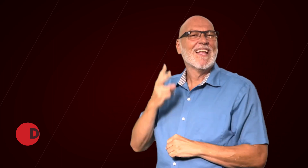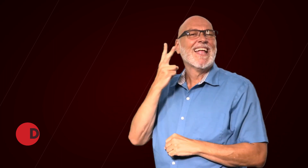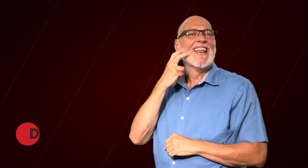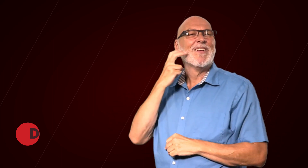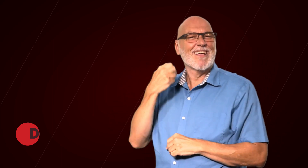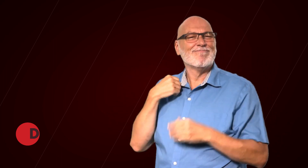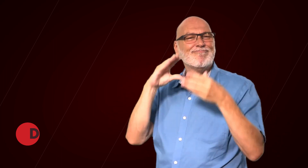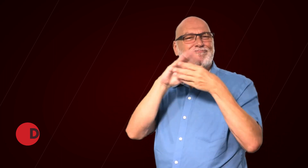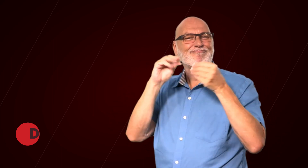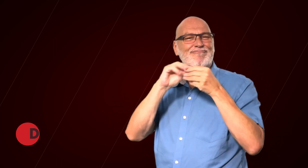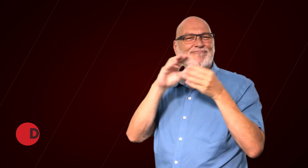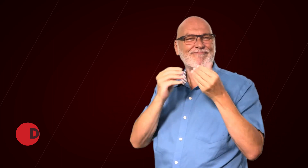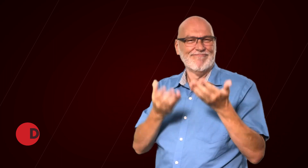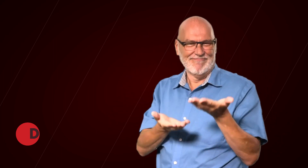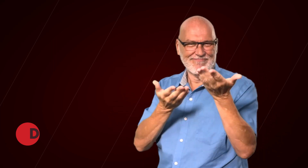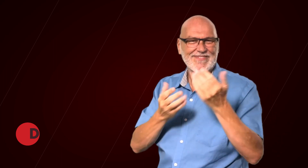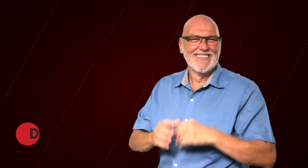Nicole has a report.